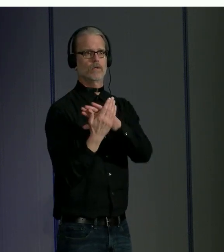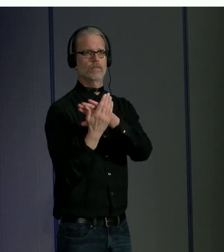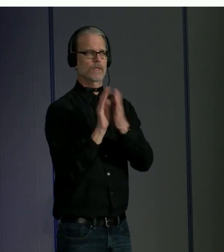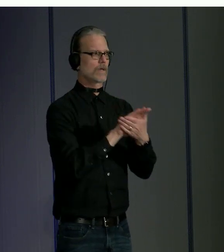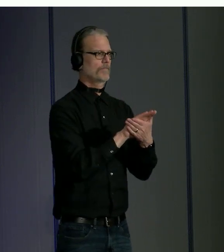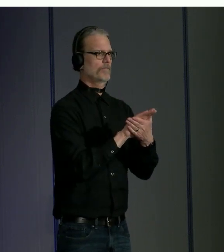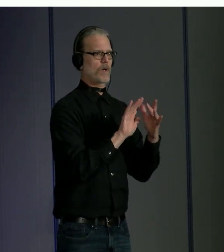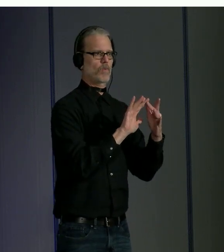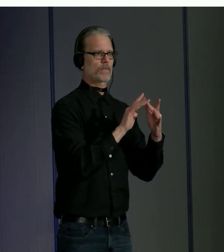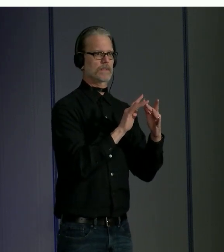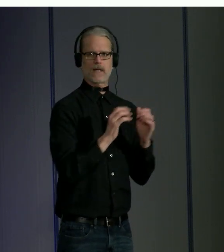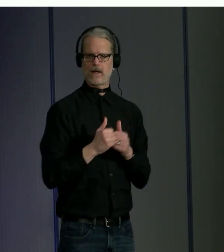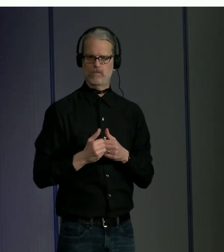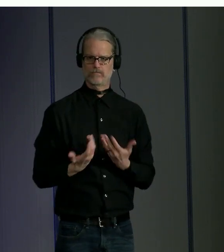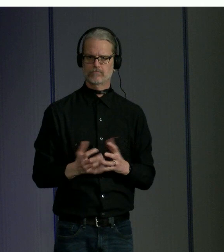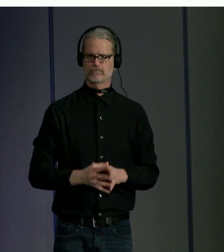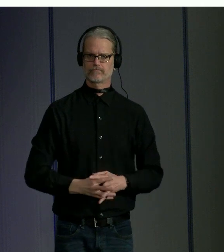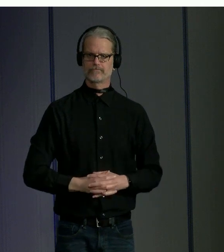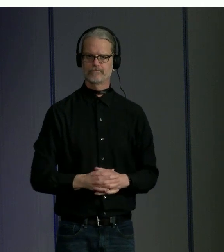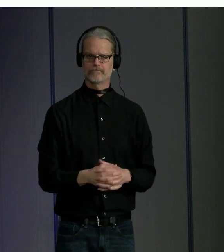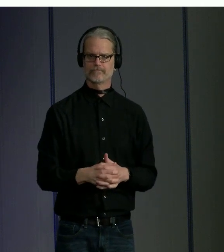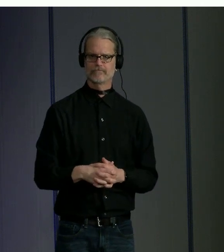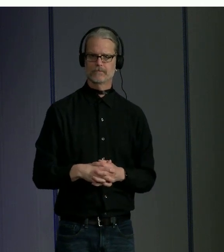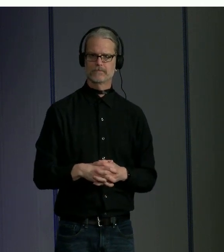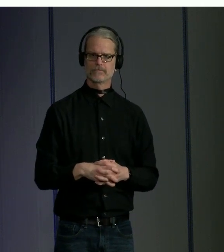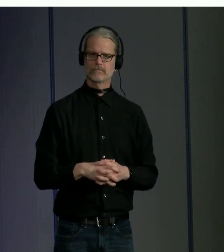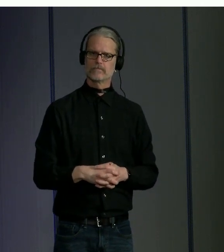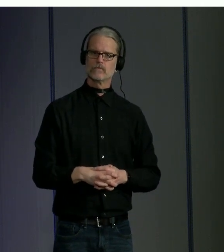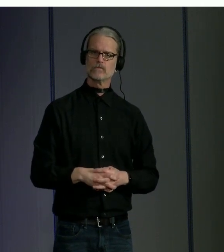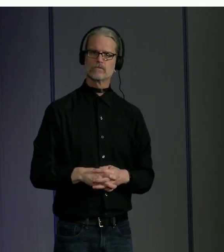How would you do that?